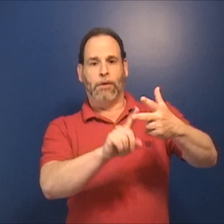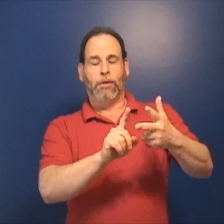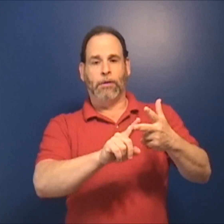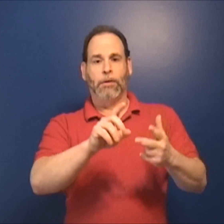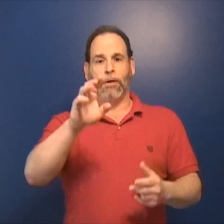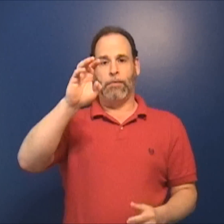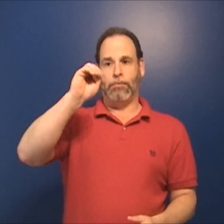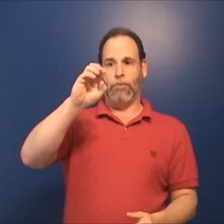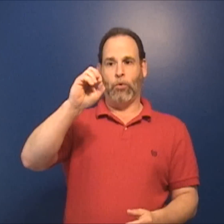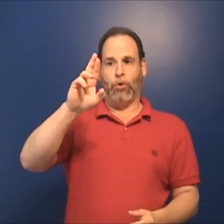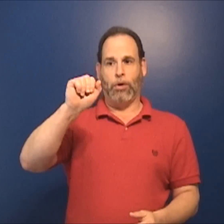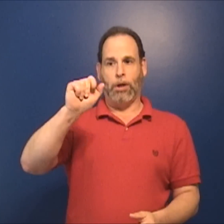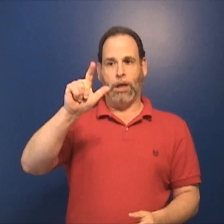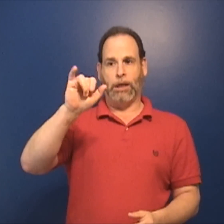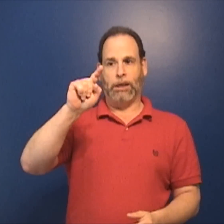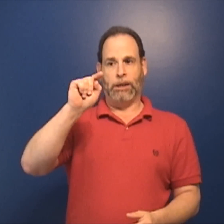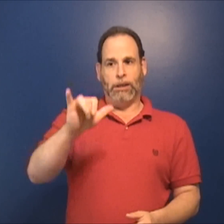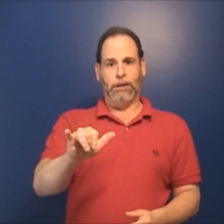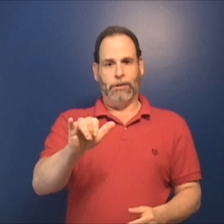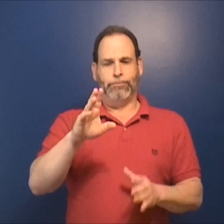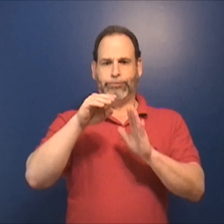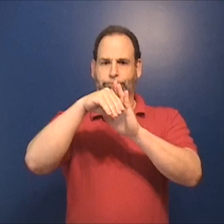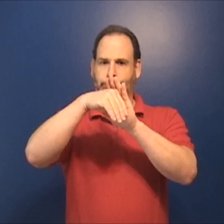Morality has been declined.